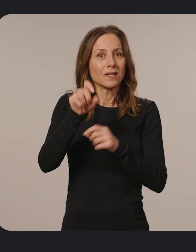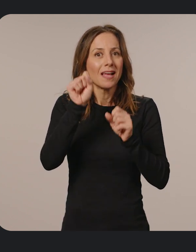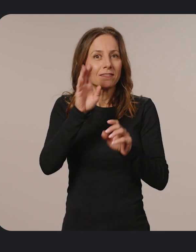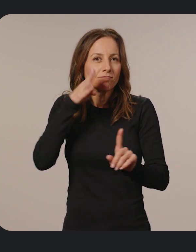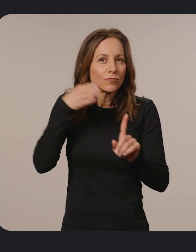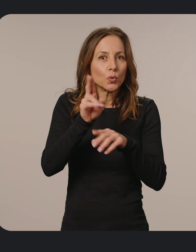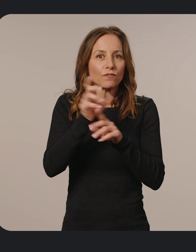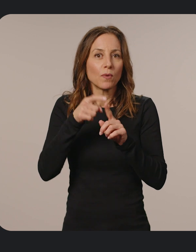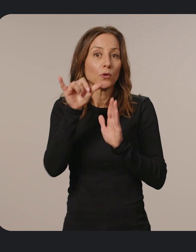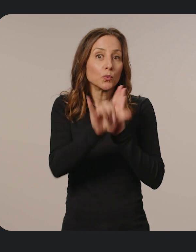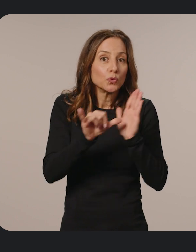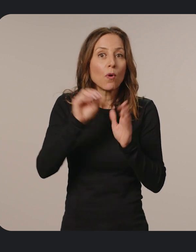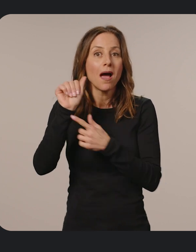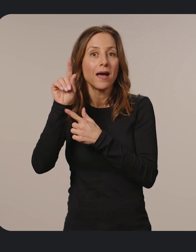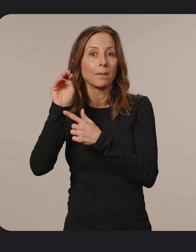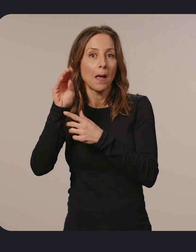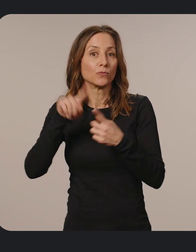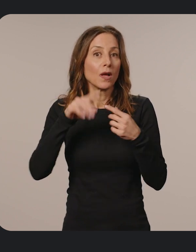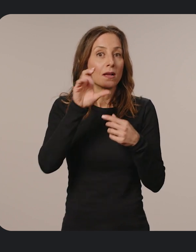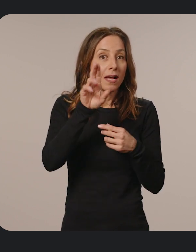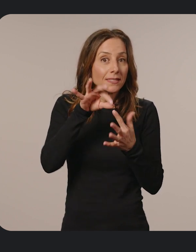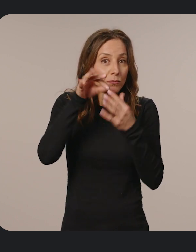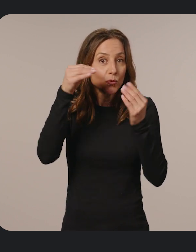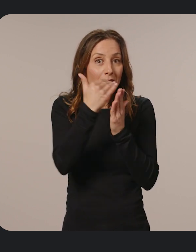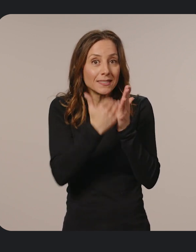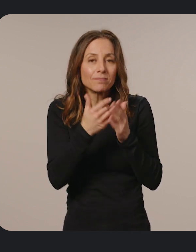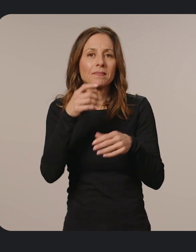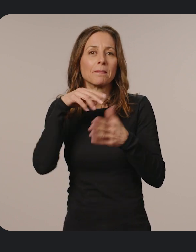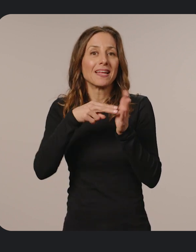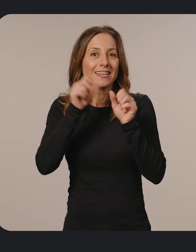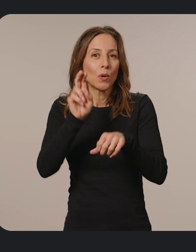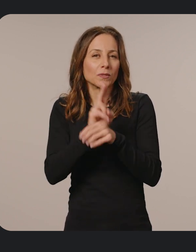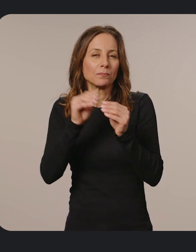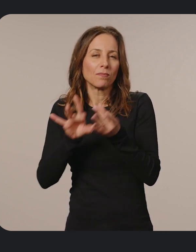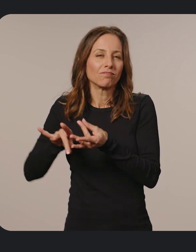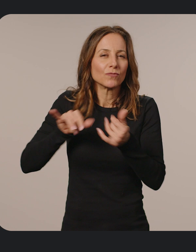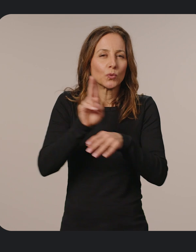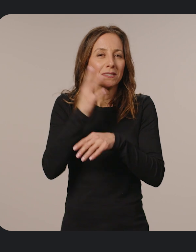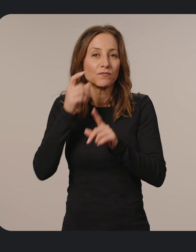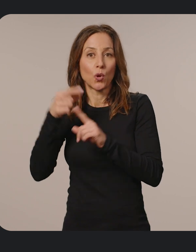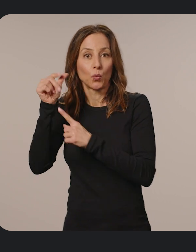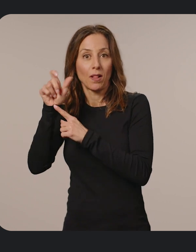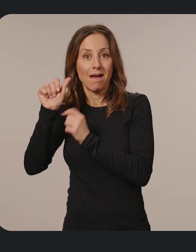to custom store listings, enabling you to create a more seamless user experience from Google Ads to the Play Store with consistent messaging